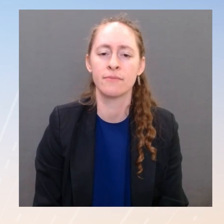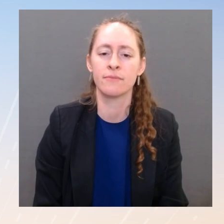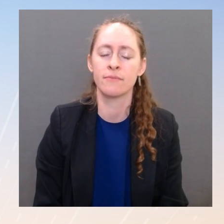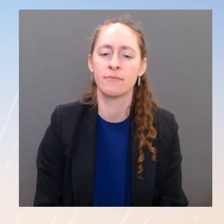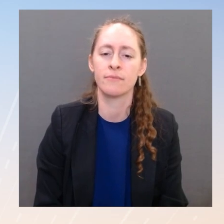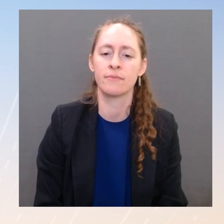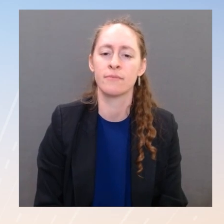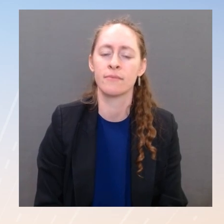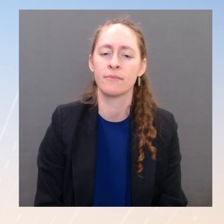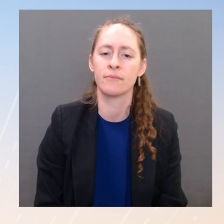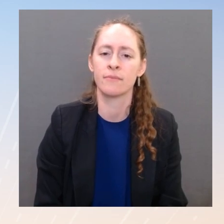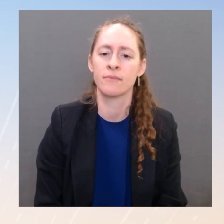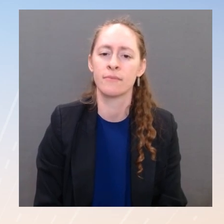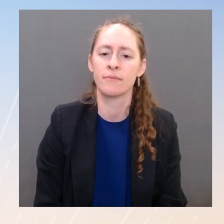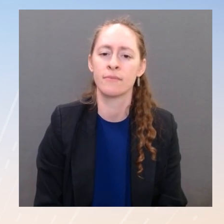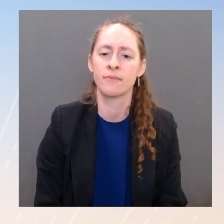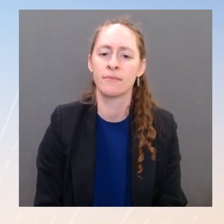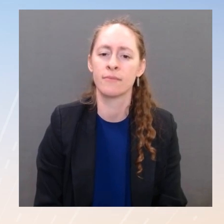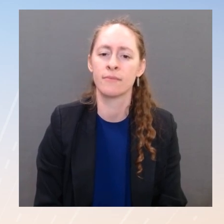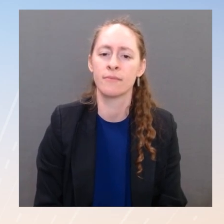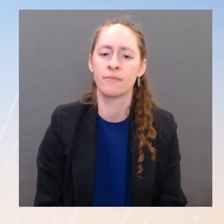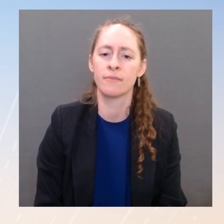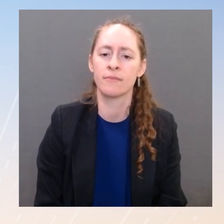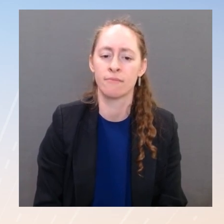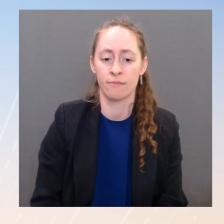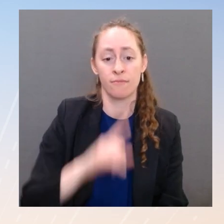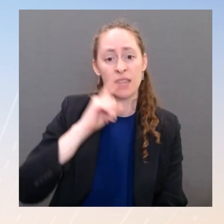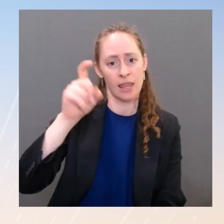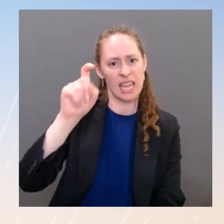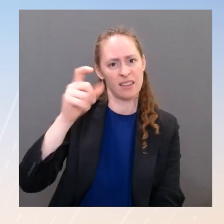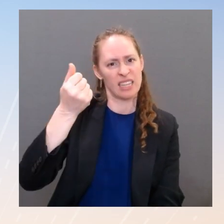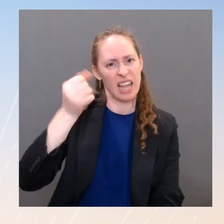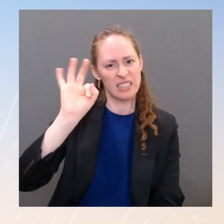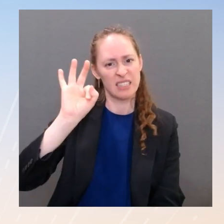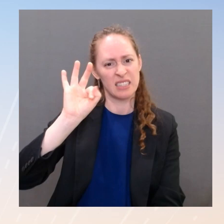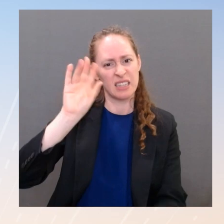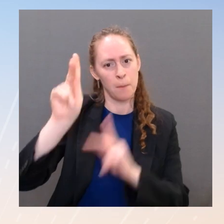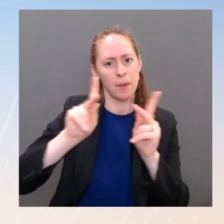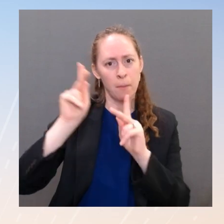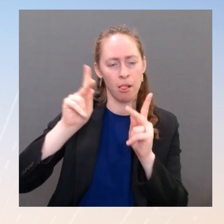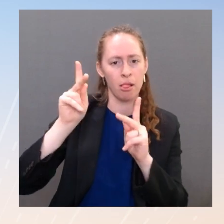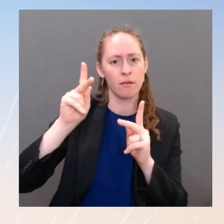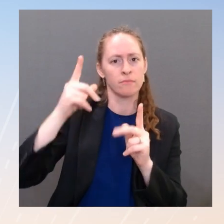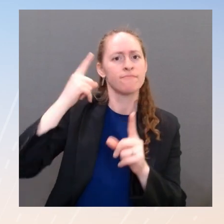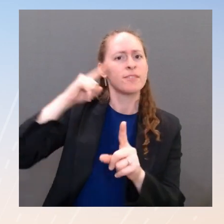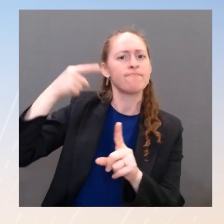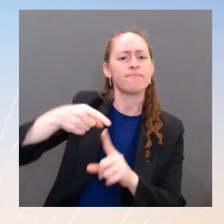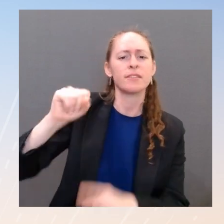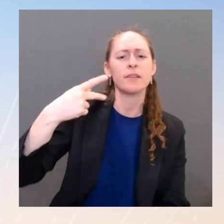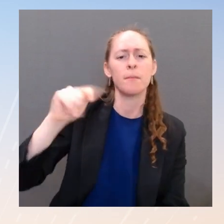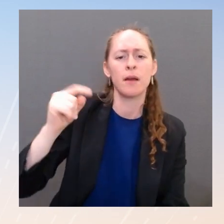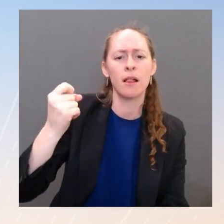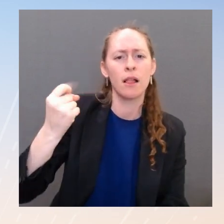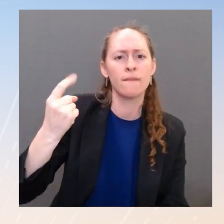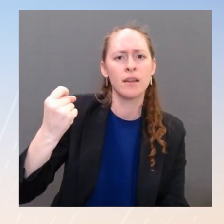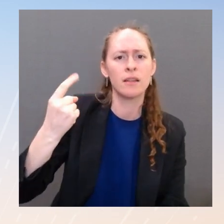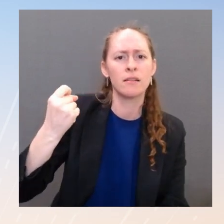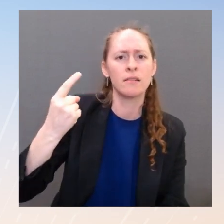what do you guys think 42 people on a terrorist watchlist might be capable of? Ms. Psaki: Again, Peter, our -- the number one job of the President